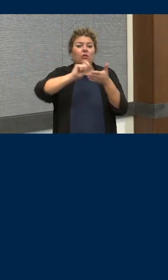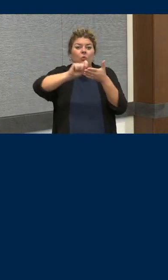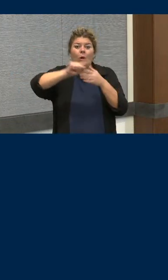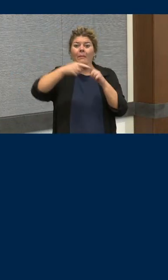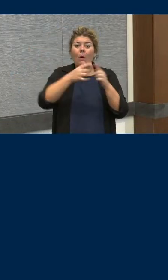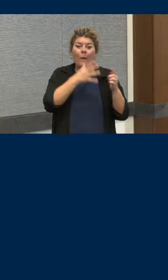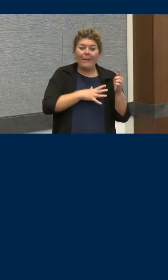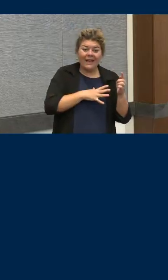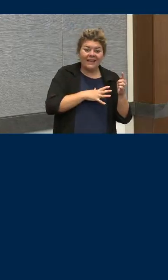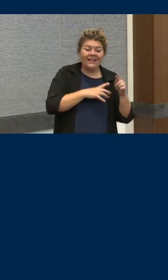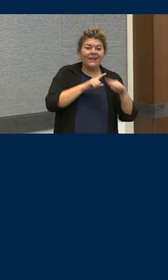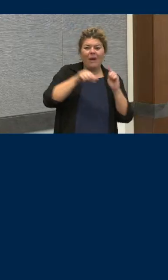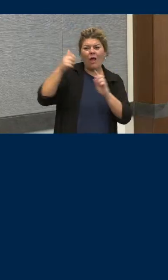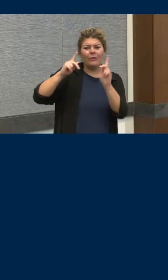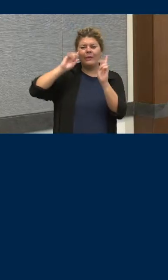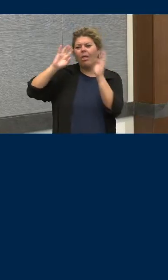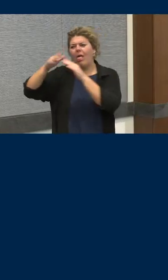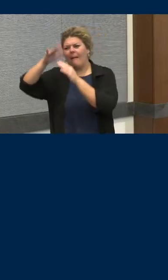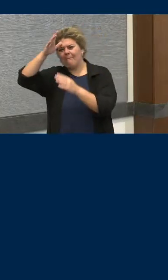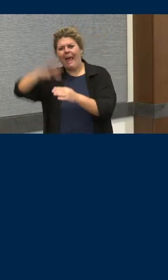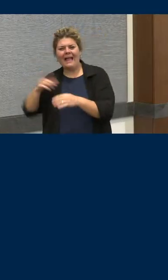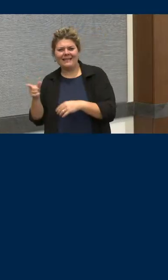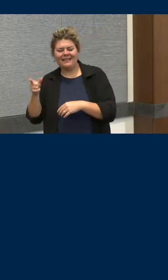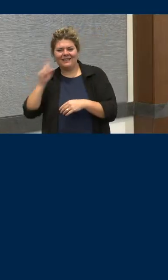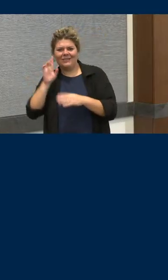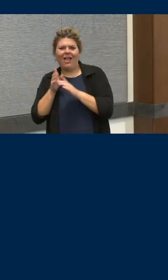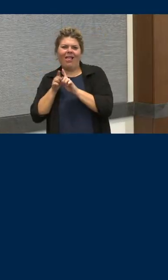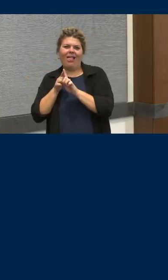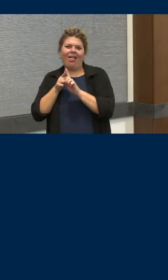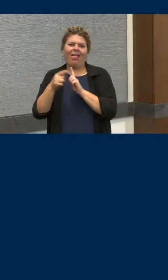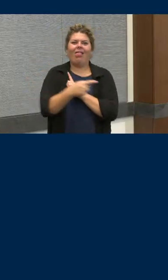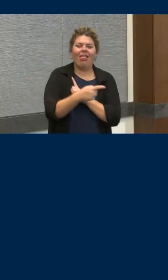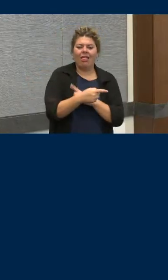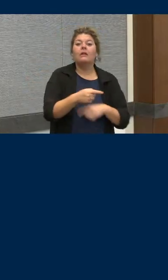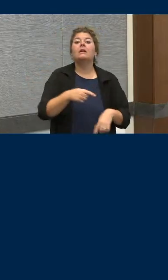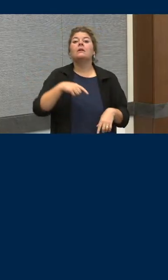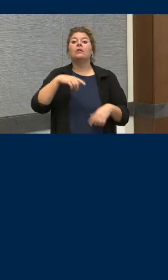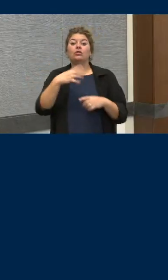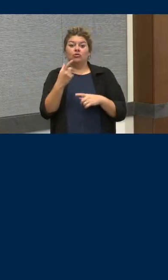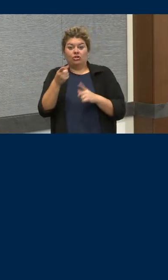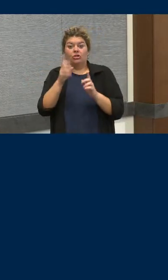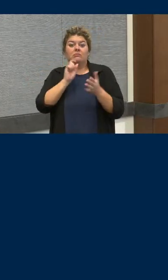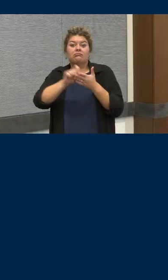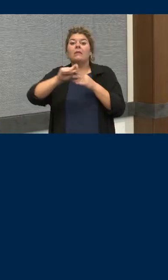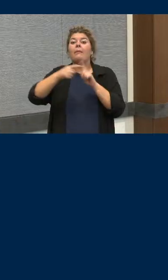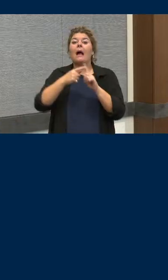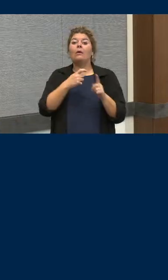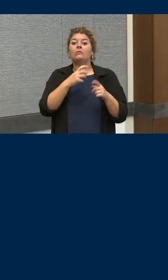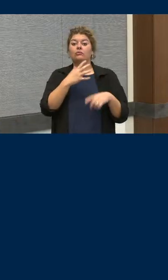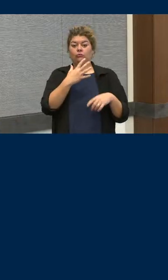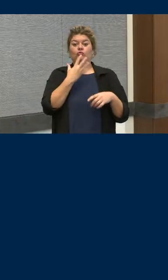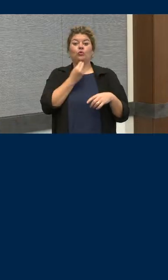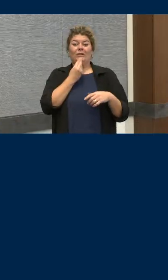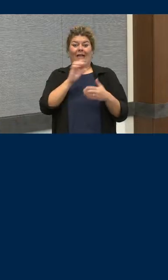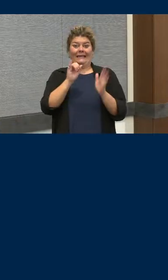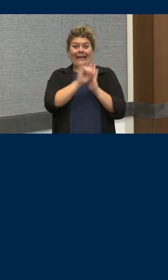She wrote about women when the emphasis was on men, and Jewish identity when